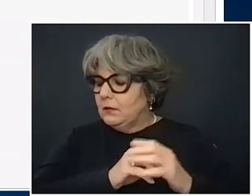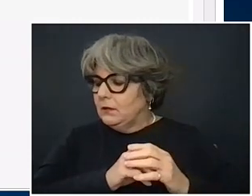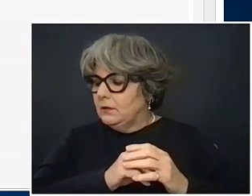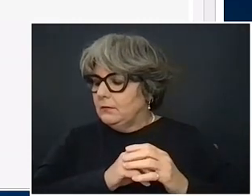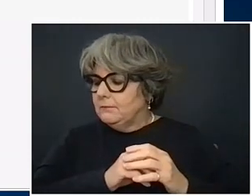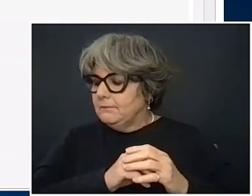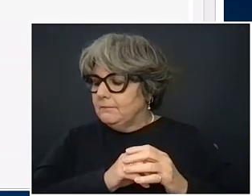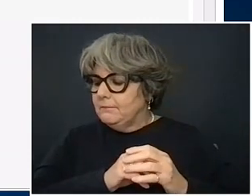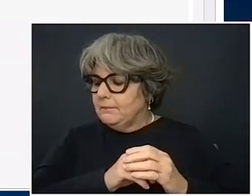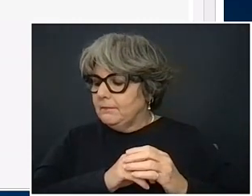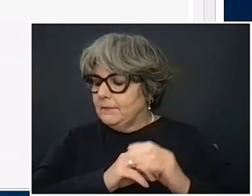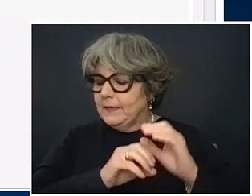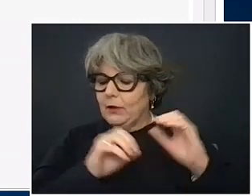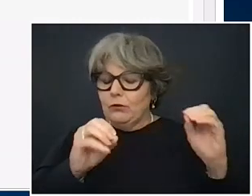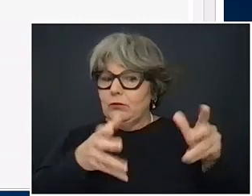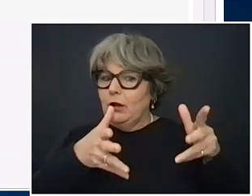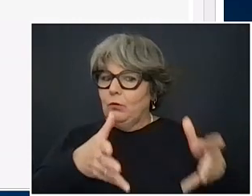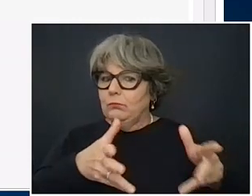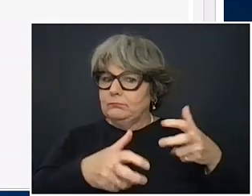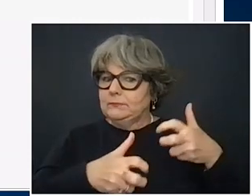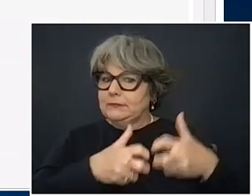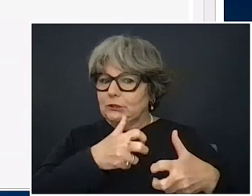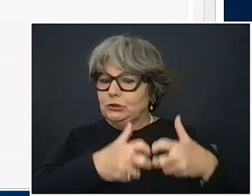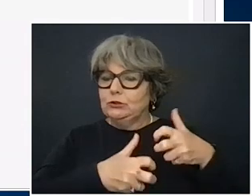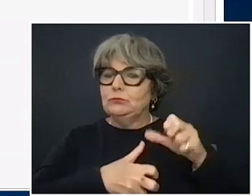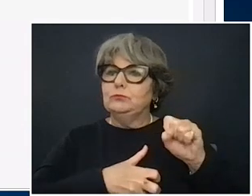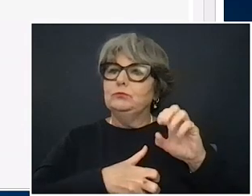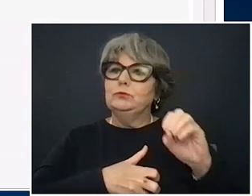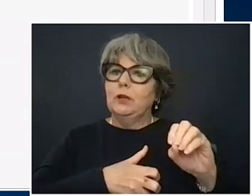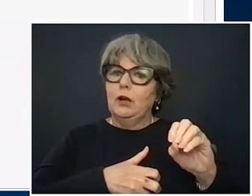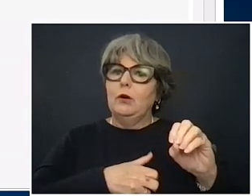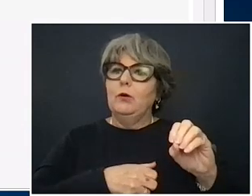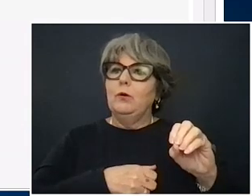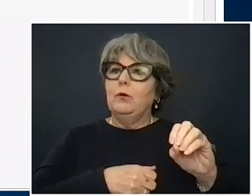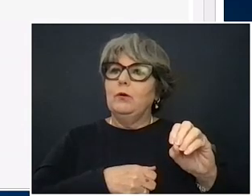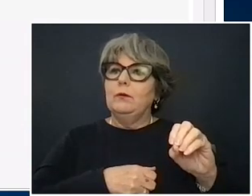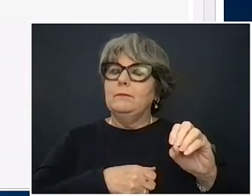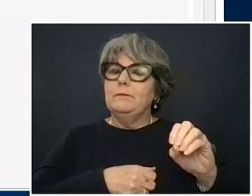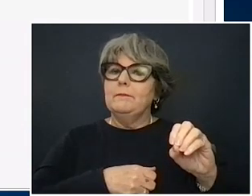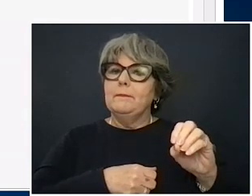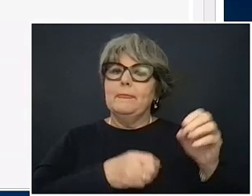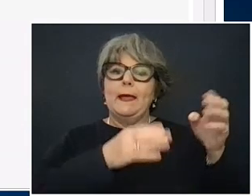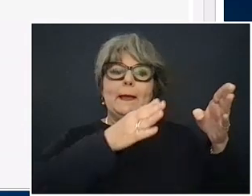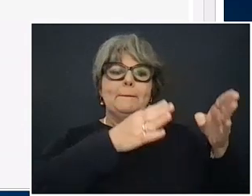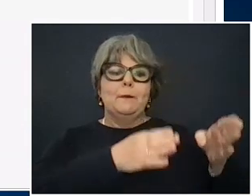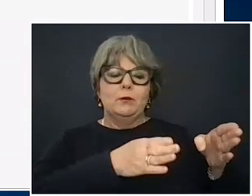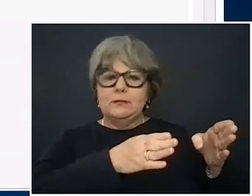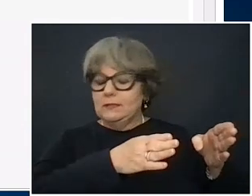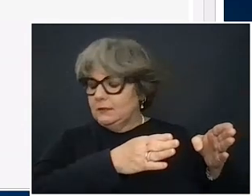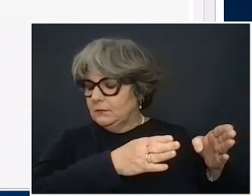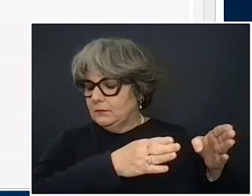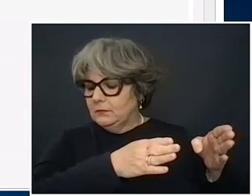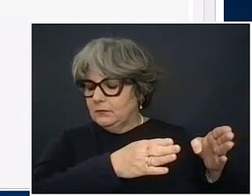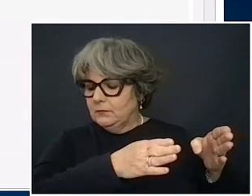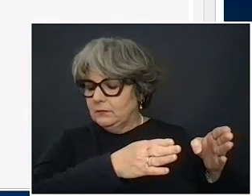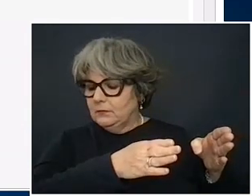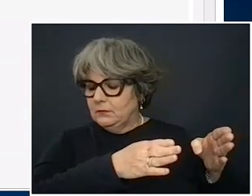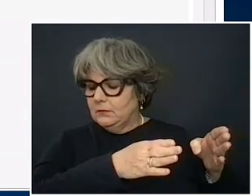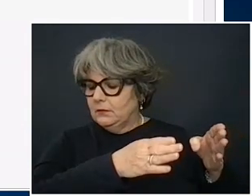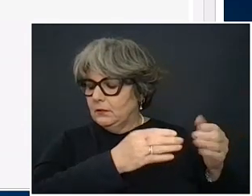no remaining issues. So, it's not like the case where somebody would go forth that's, you know, that's kind of on shaky ground.